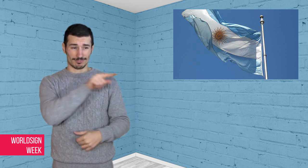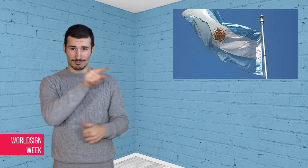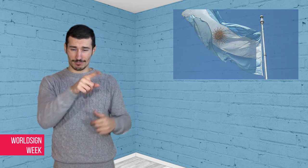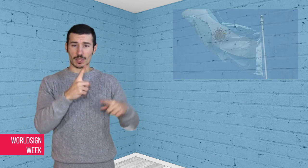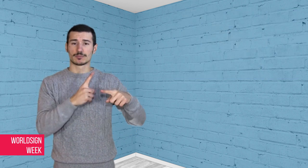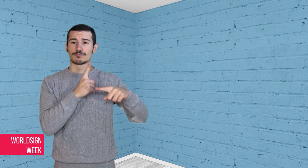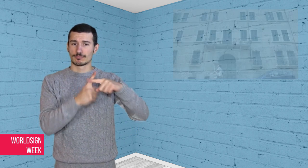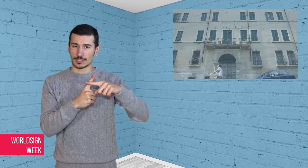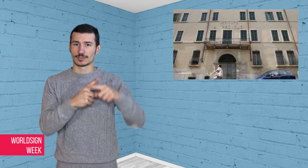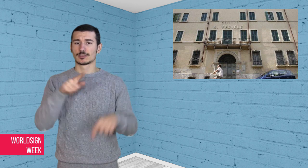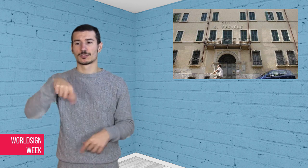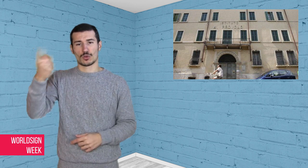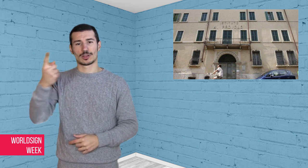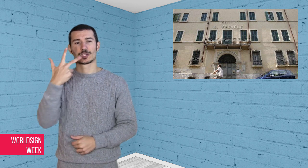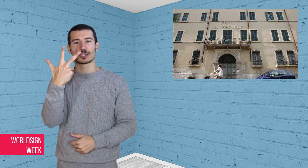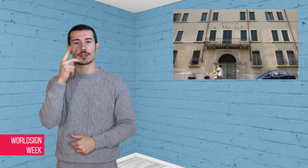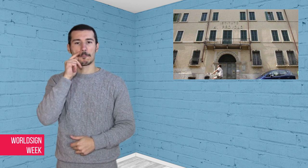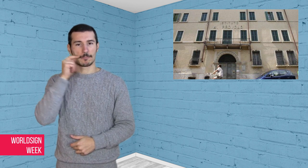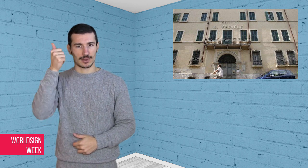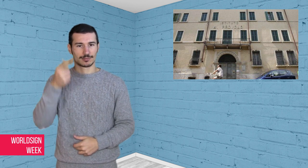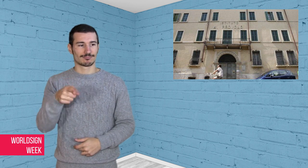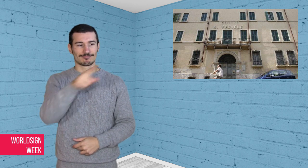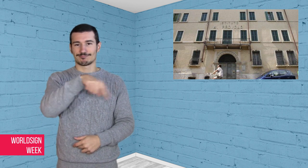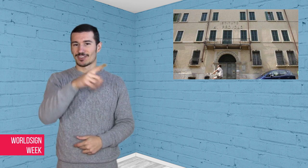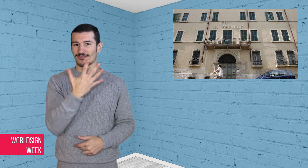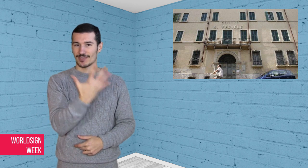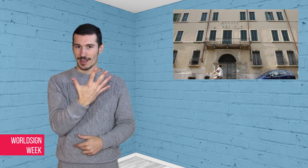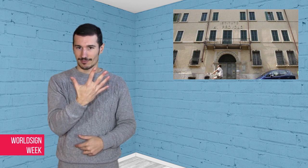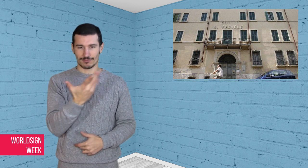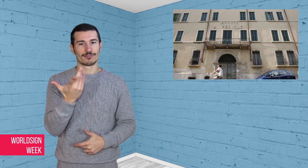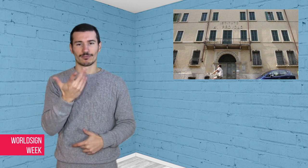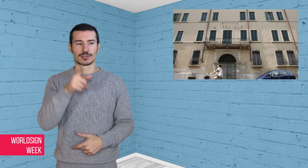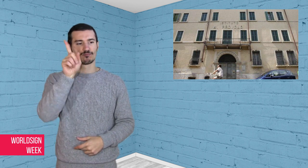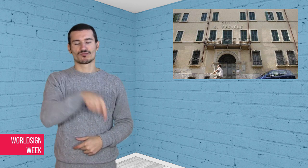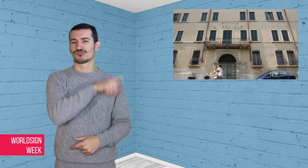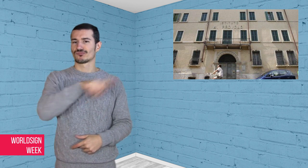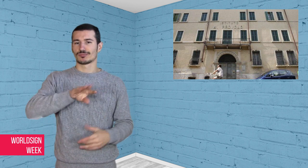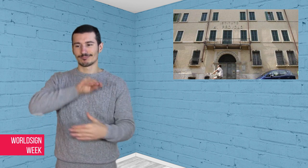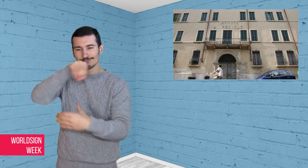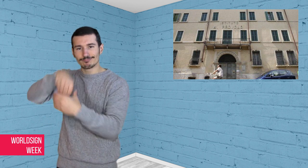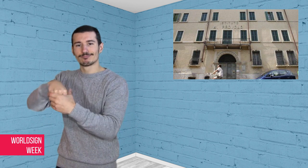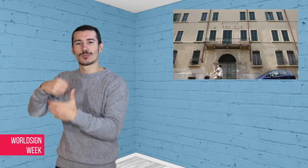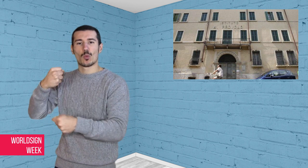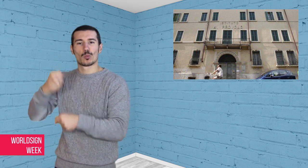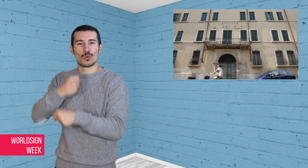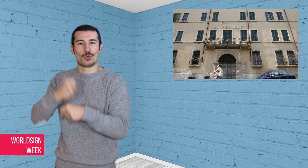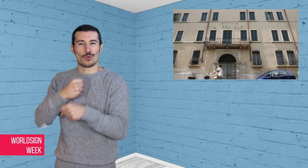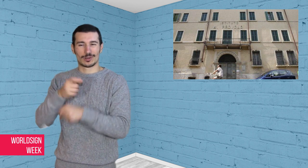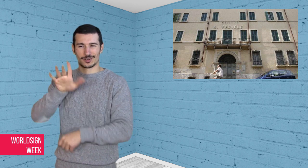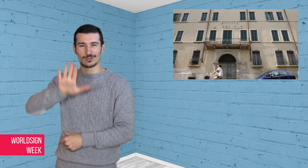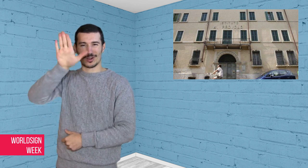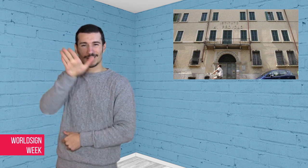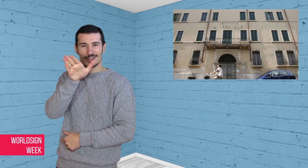They, along with other three men, were banned